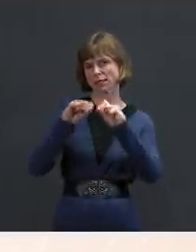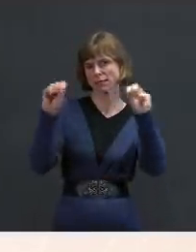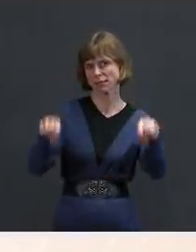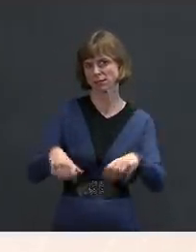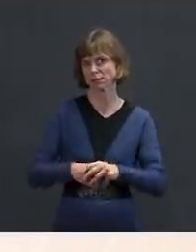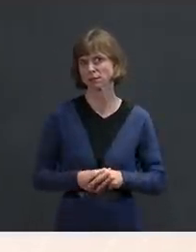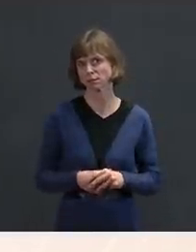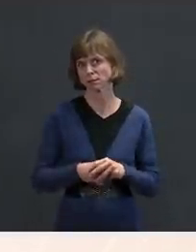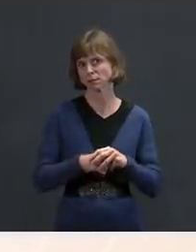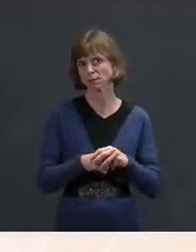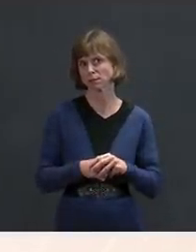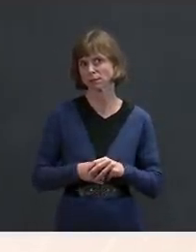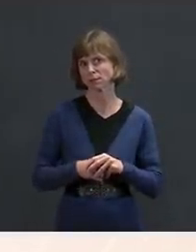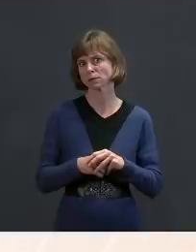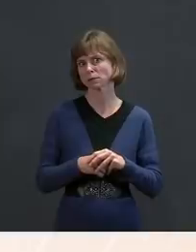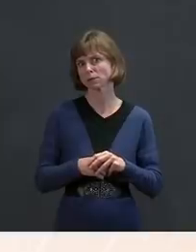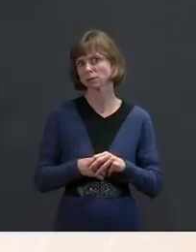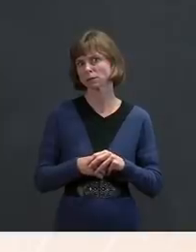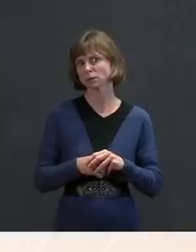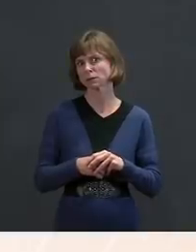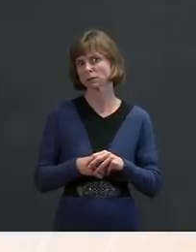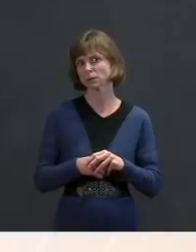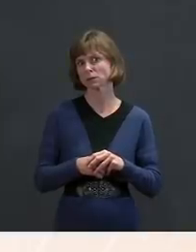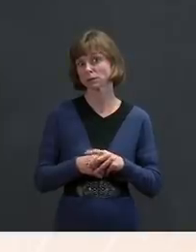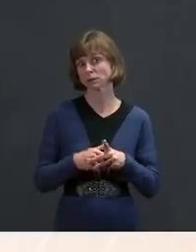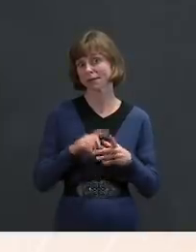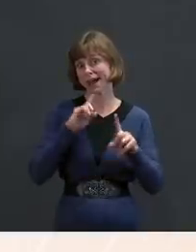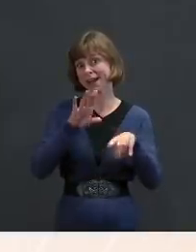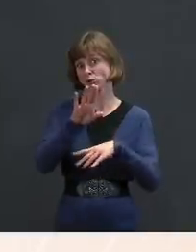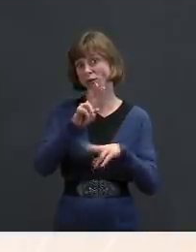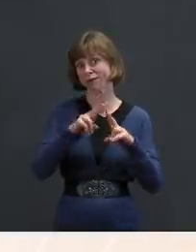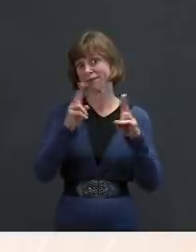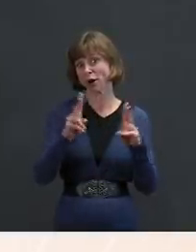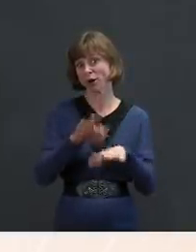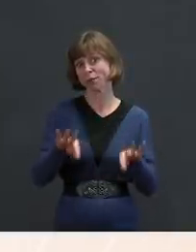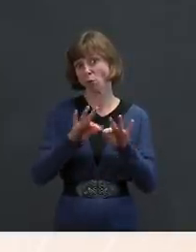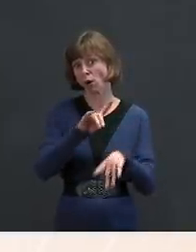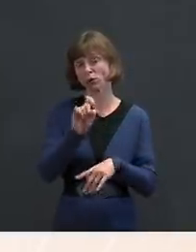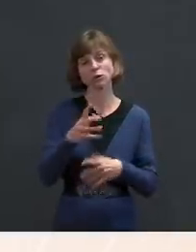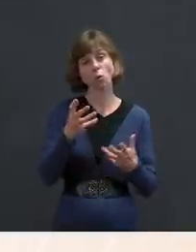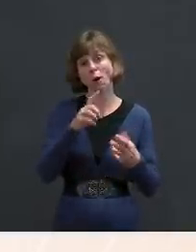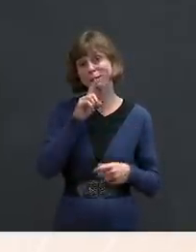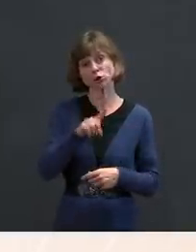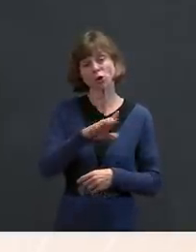to your very important question, to ensure that it does not happen again.